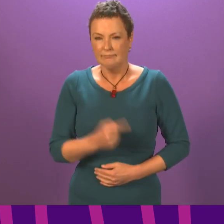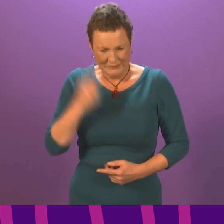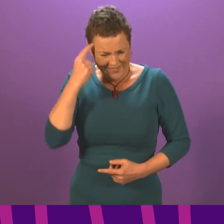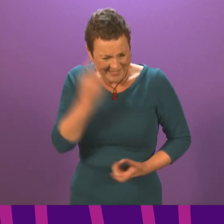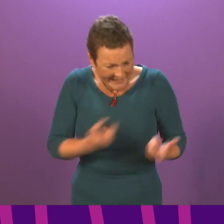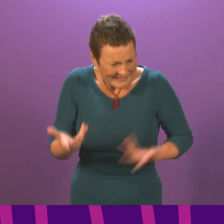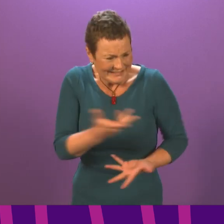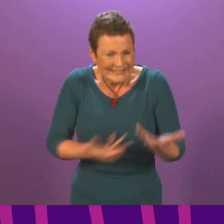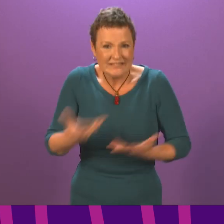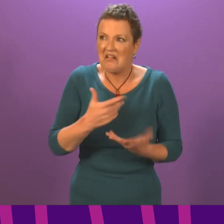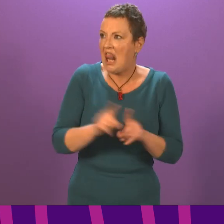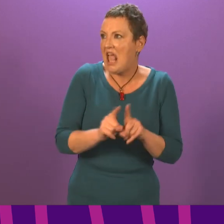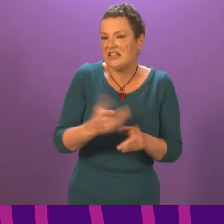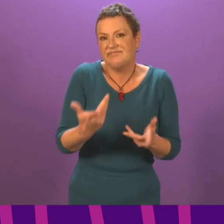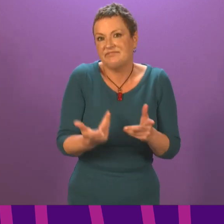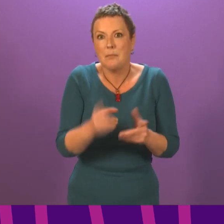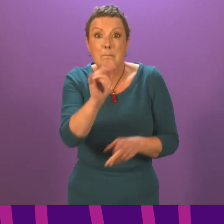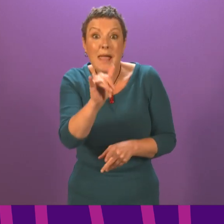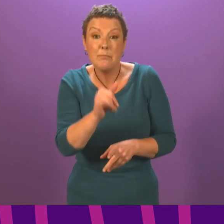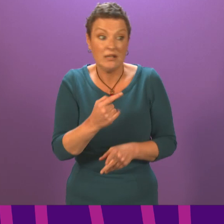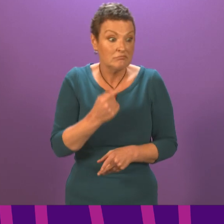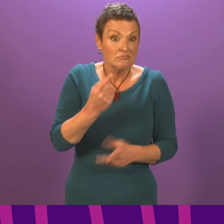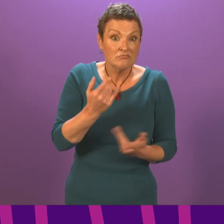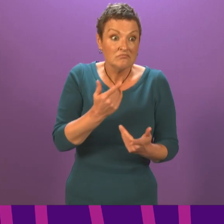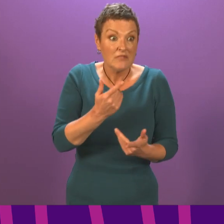to take account of other factors including whether the number of cases is rising or falling